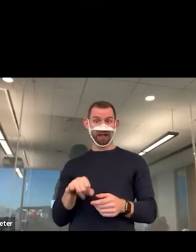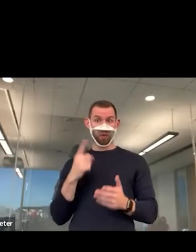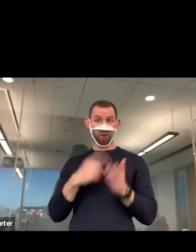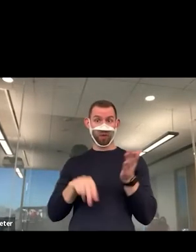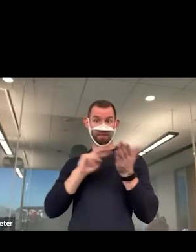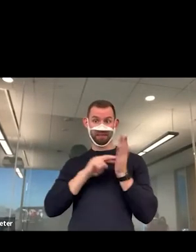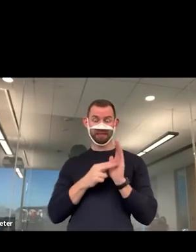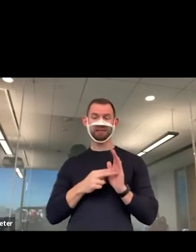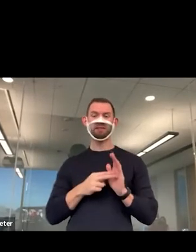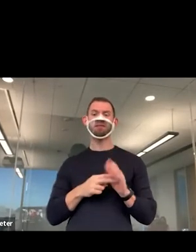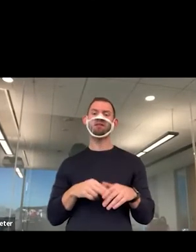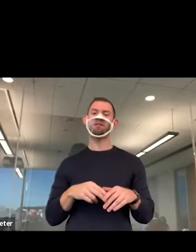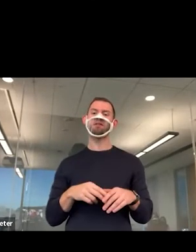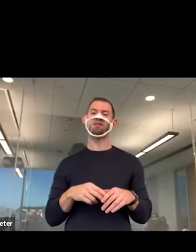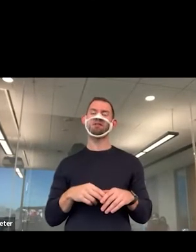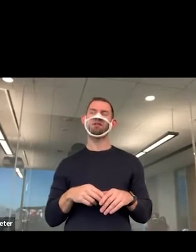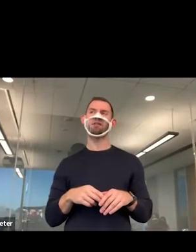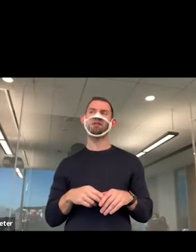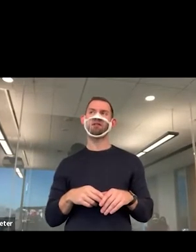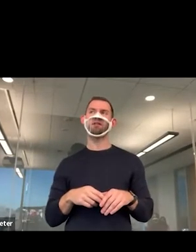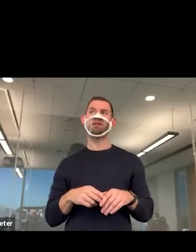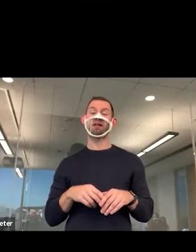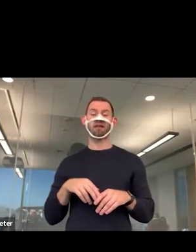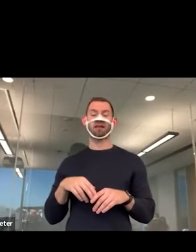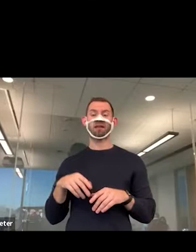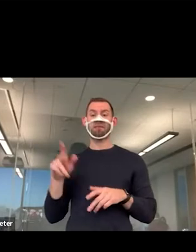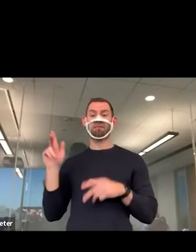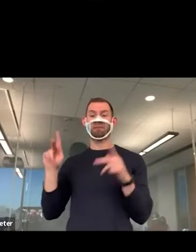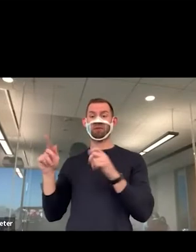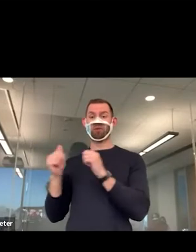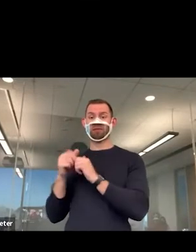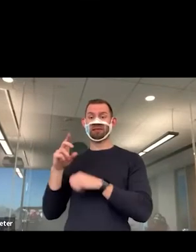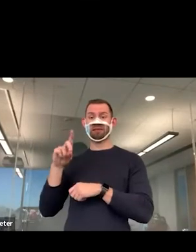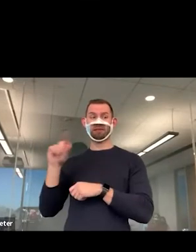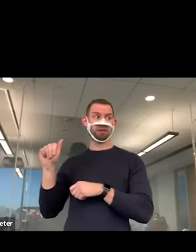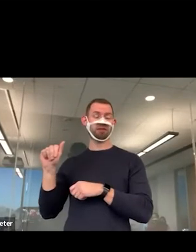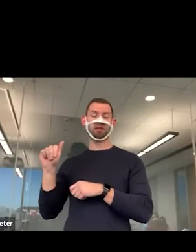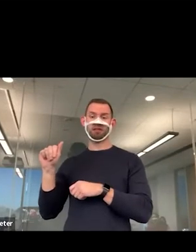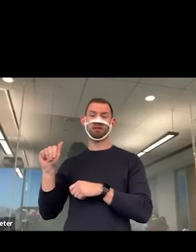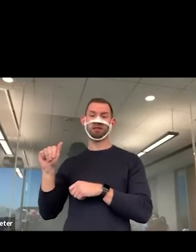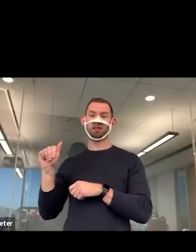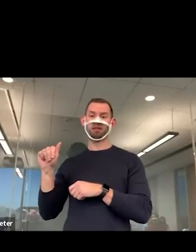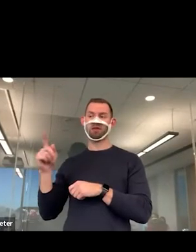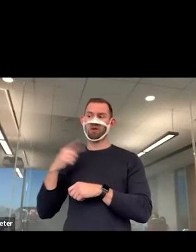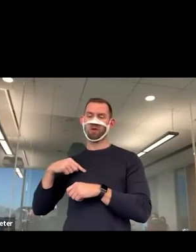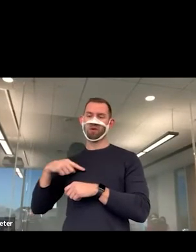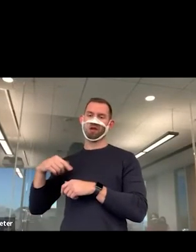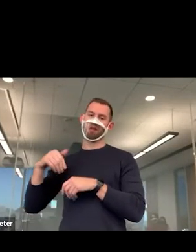people with disabilities to do what we call work and it was this